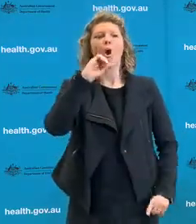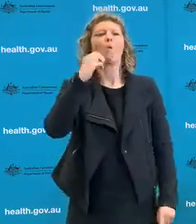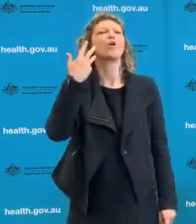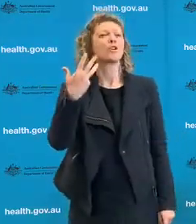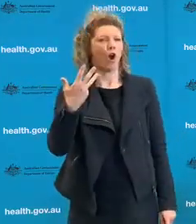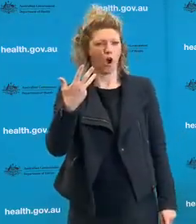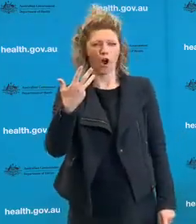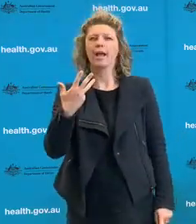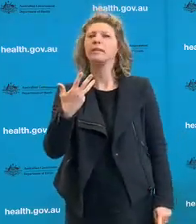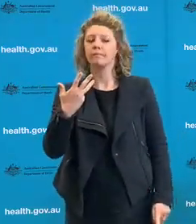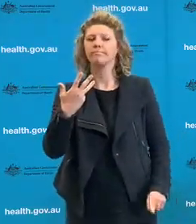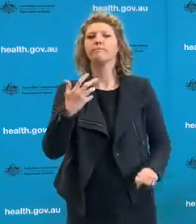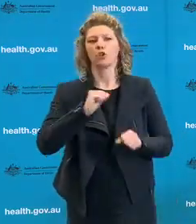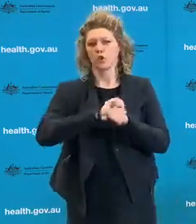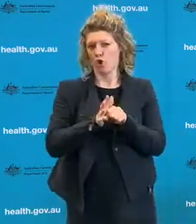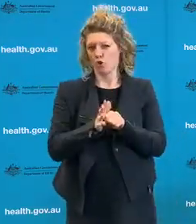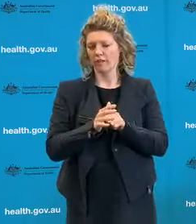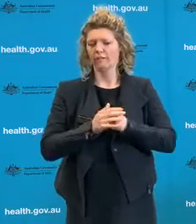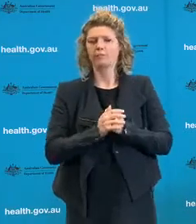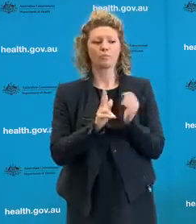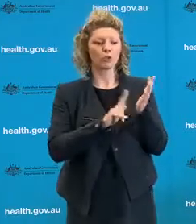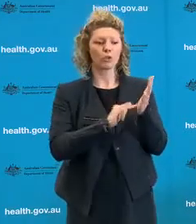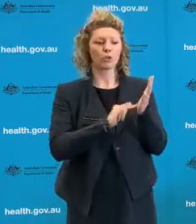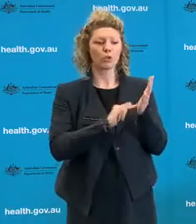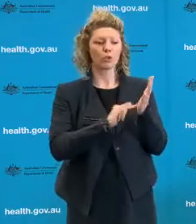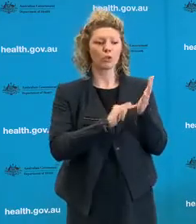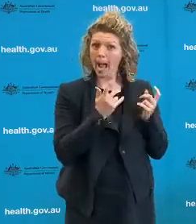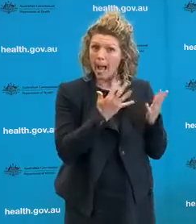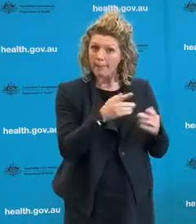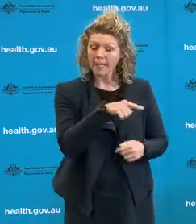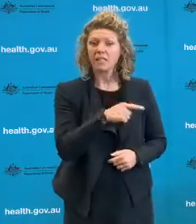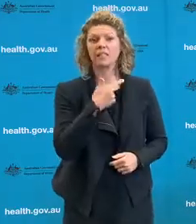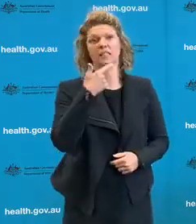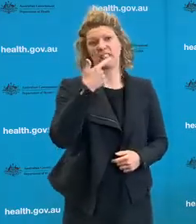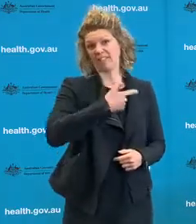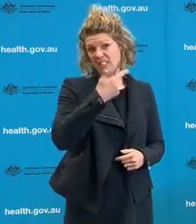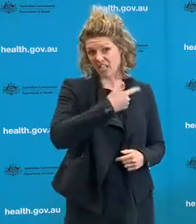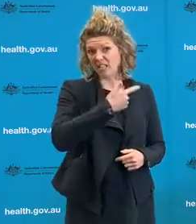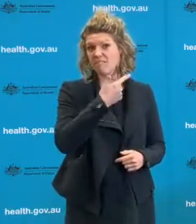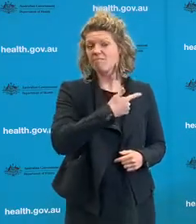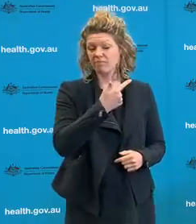past 24 hours. New South Wales has 17 new cases.